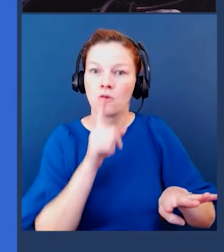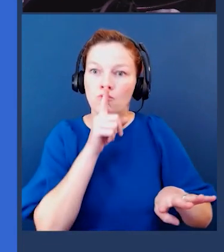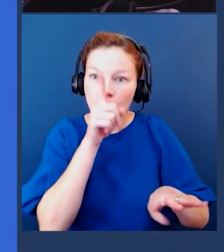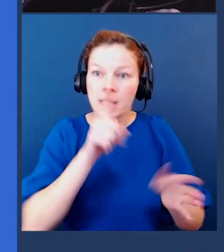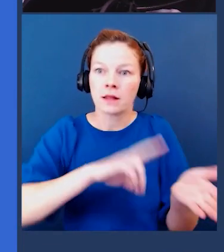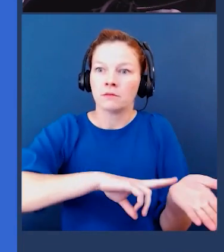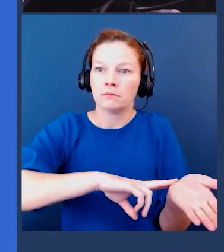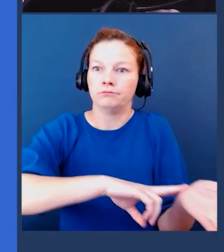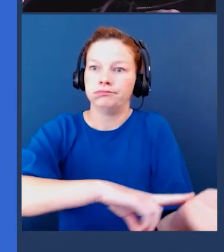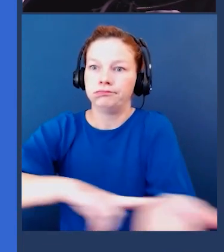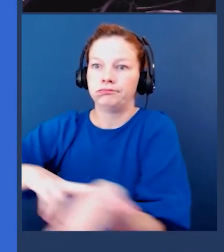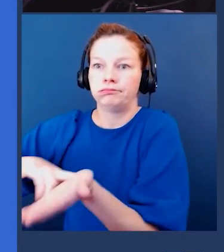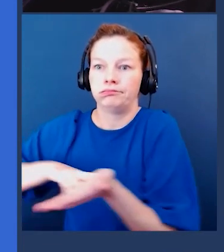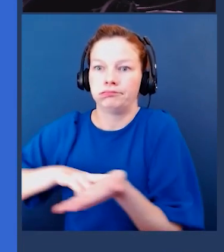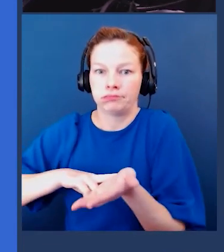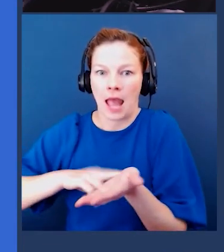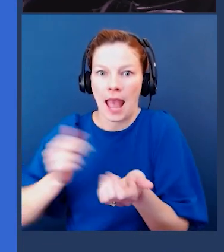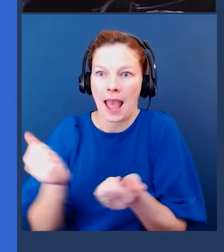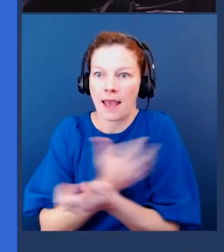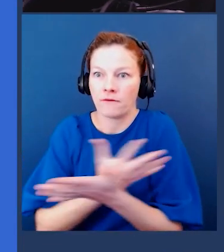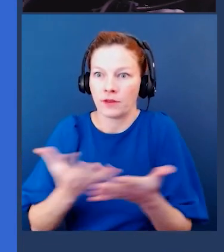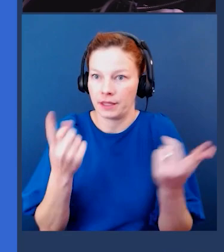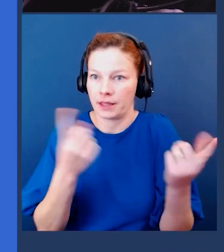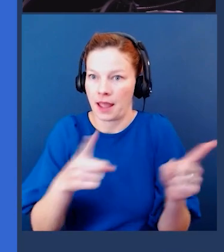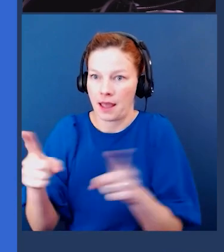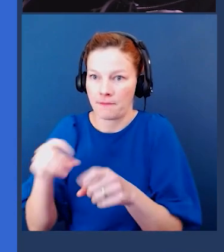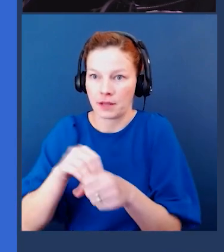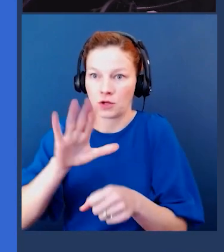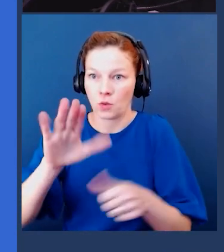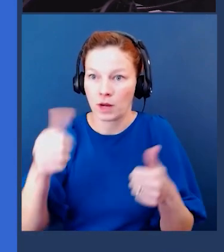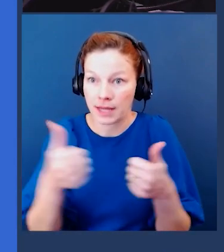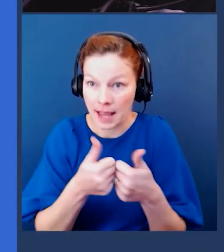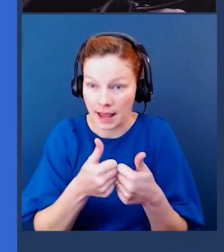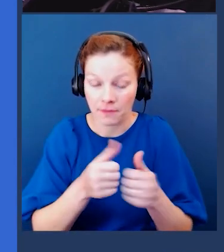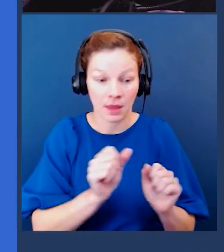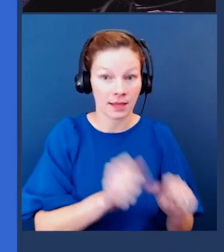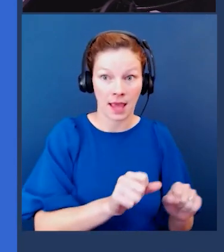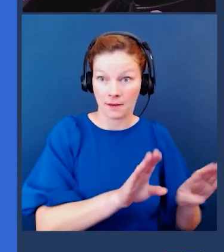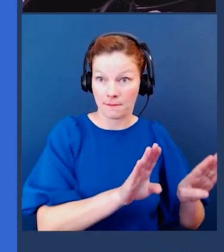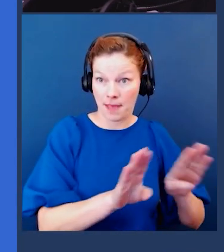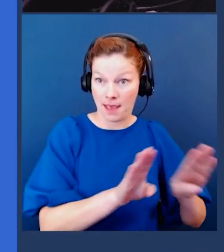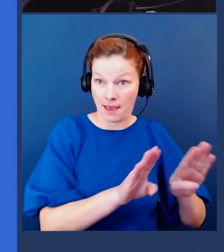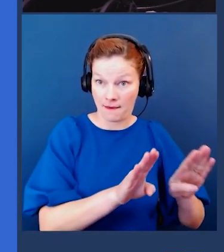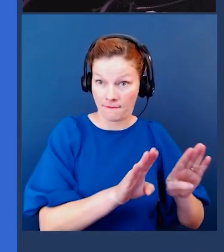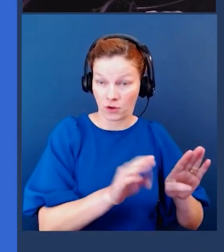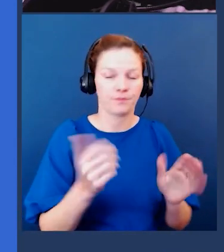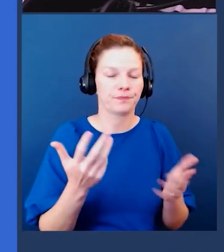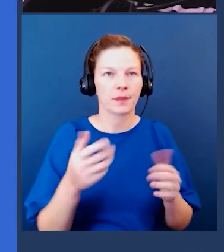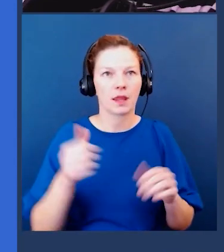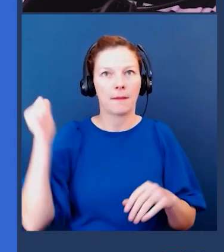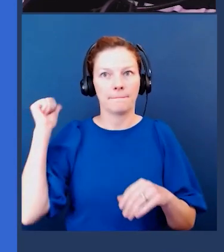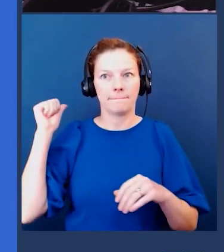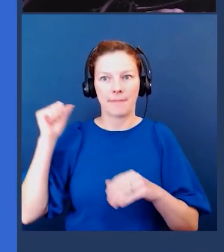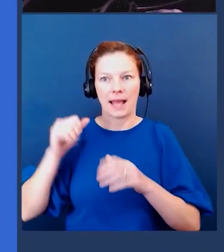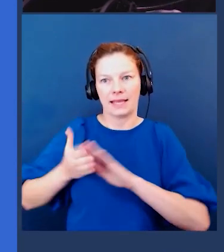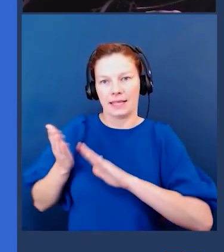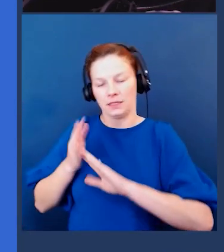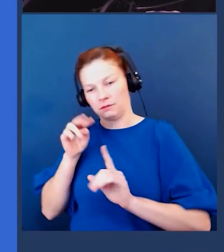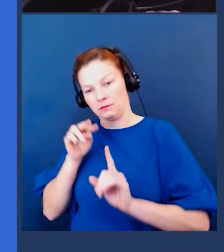happening in your game and that you can attach behavior from the backend perspective, kind of like a persistent universe